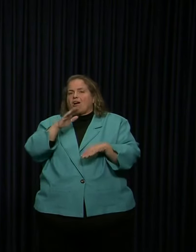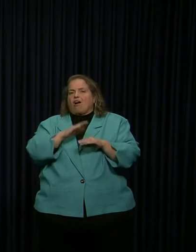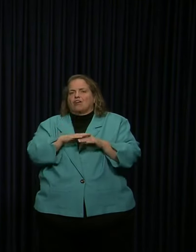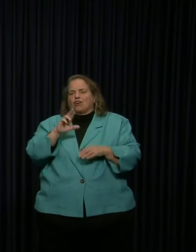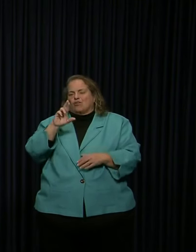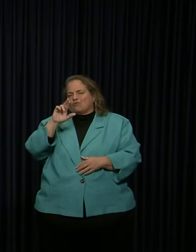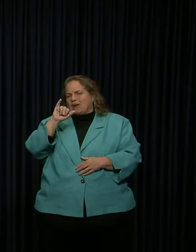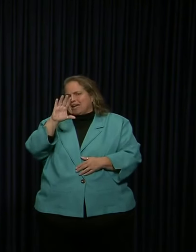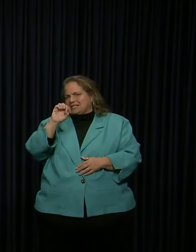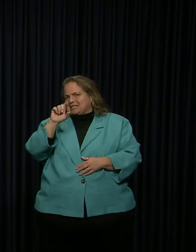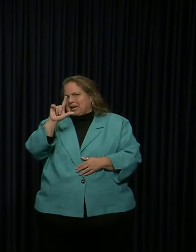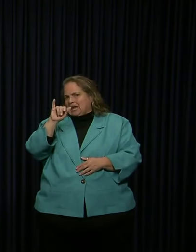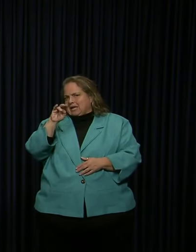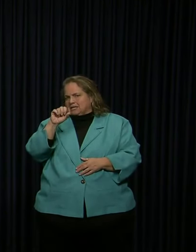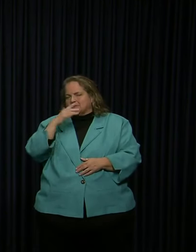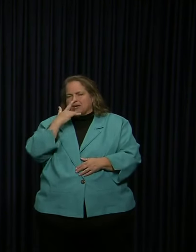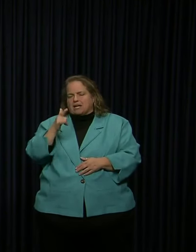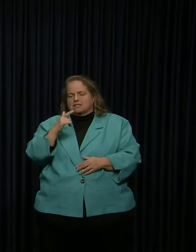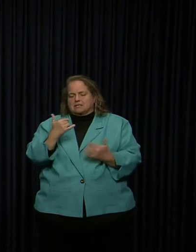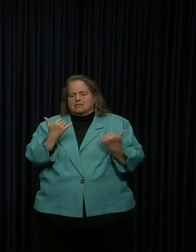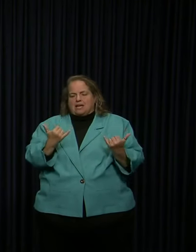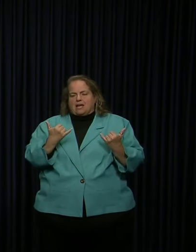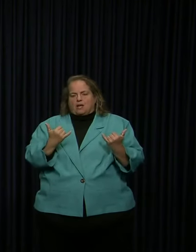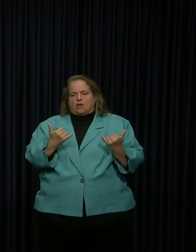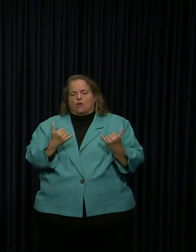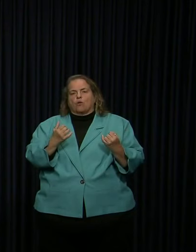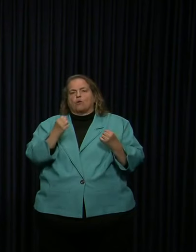AFRICAN-AMERICAN COMMUNITY ON THINGS THAT WE THINK THAT WE